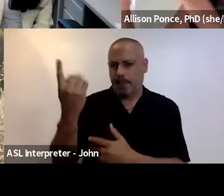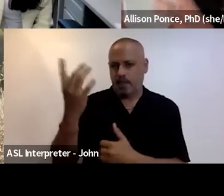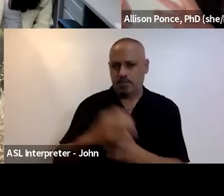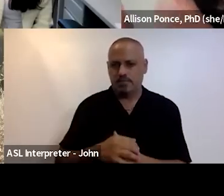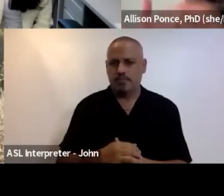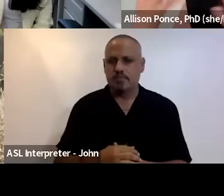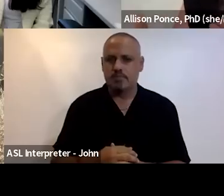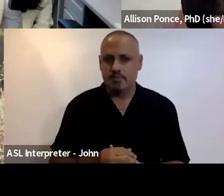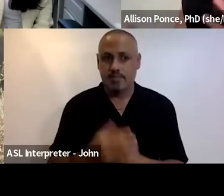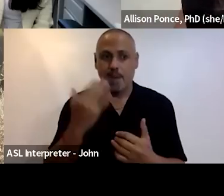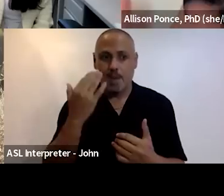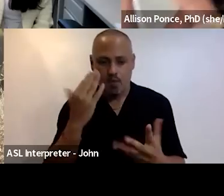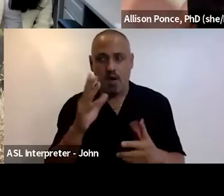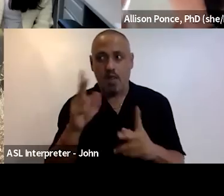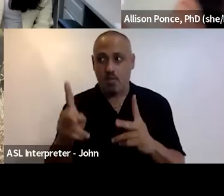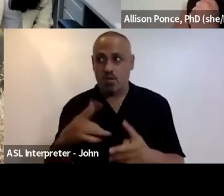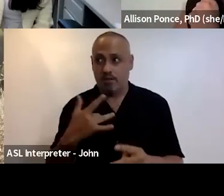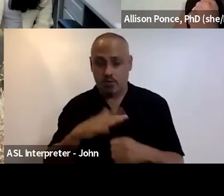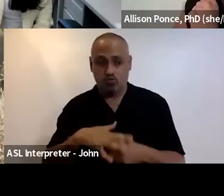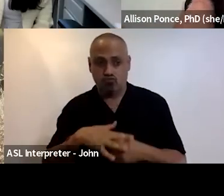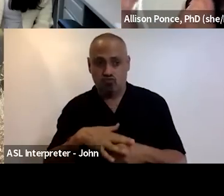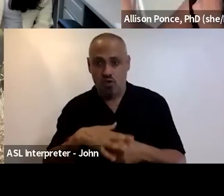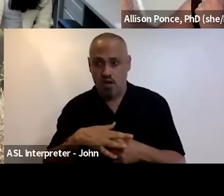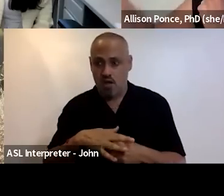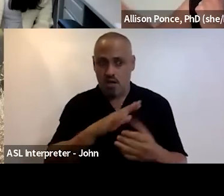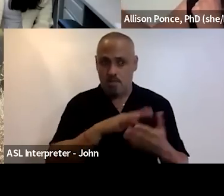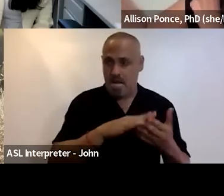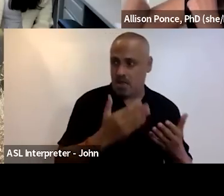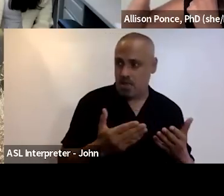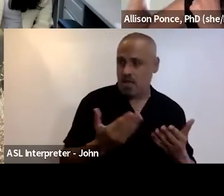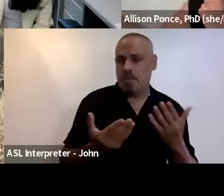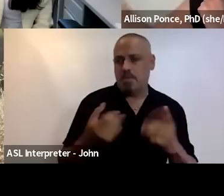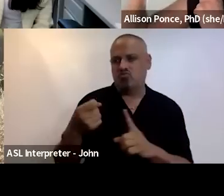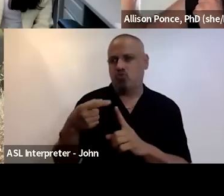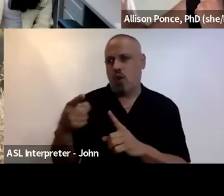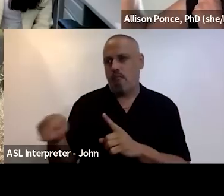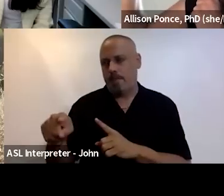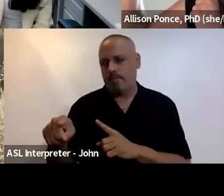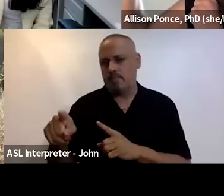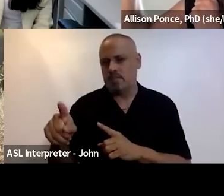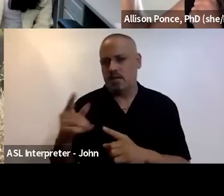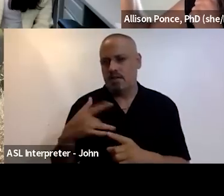And then you know, okay, if the person's feeling stressed and they also have this maintenance thing, it might be a trigger for them to feel more paranoid